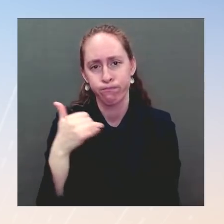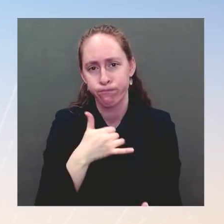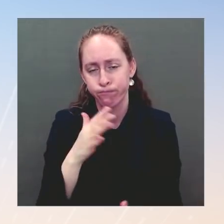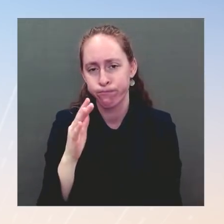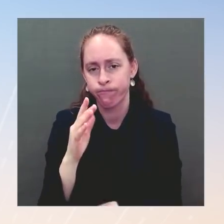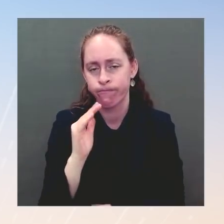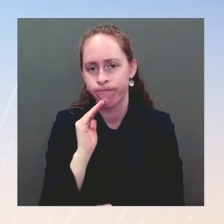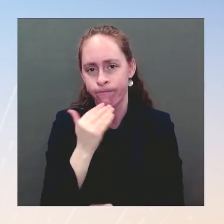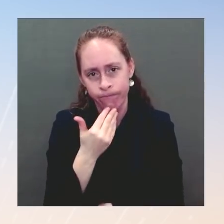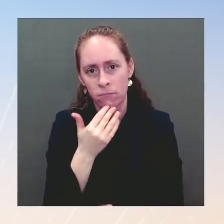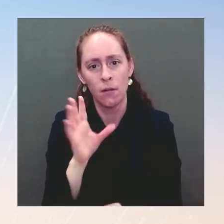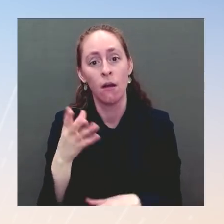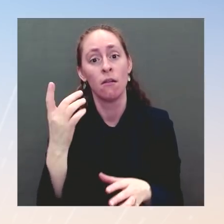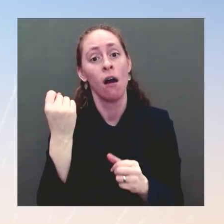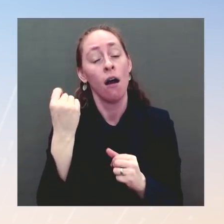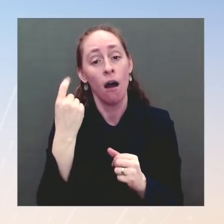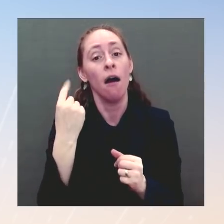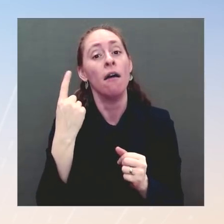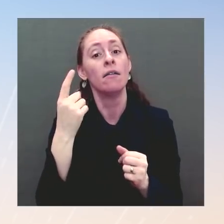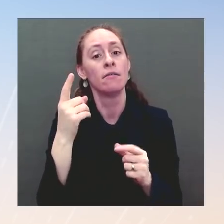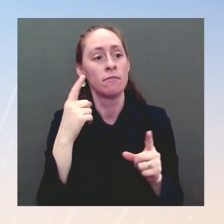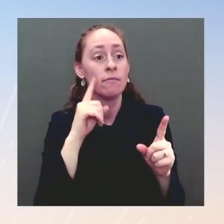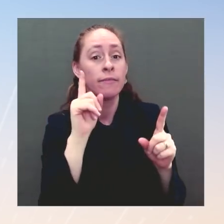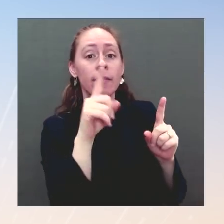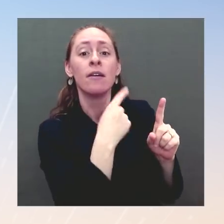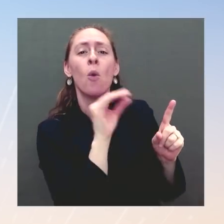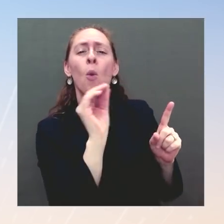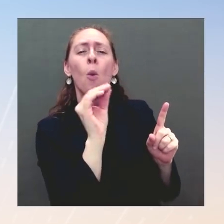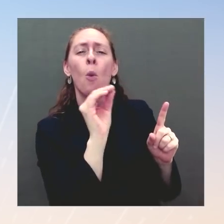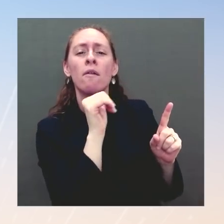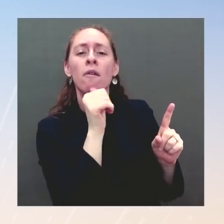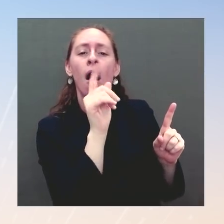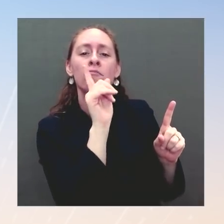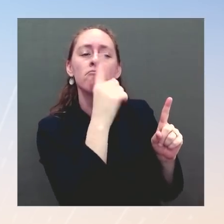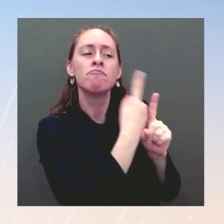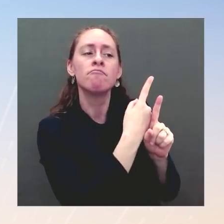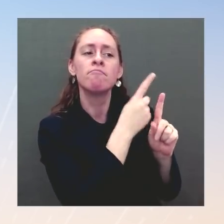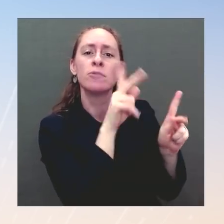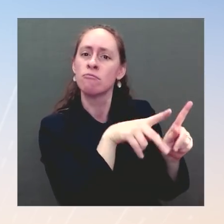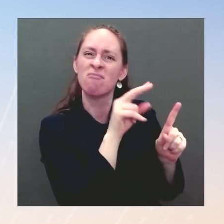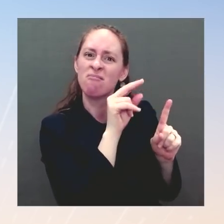to preserve their funding and financing. And our approach and our strategy